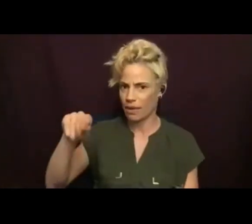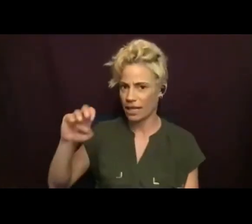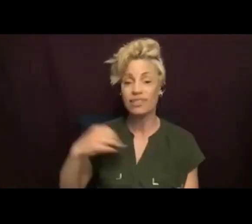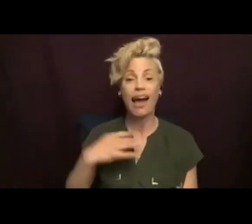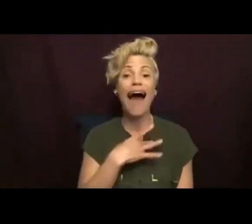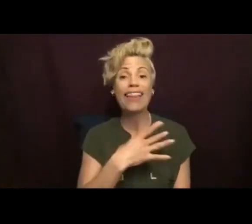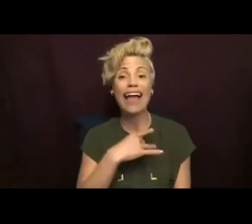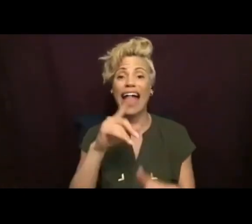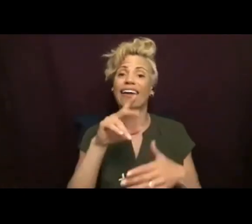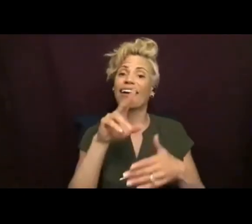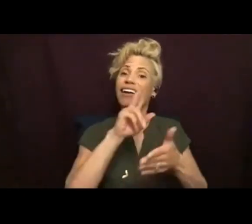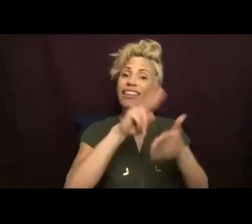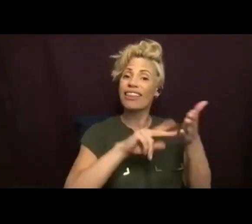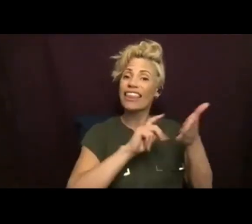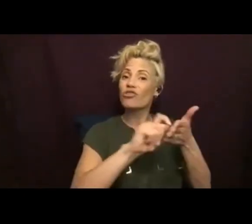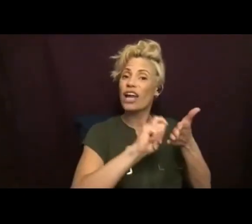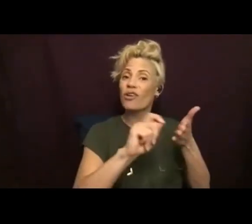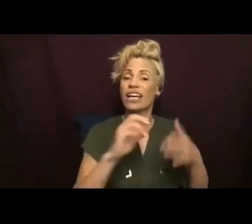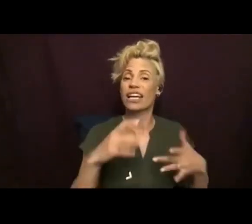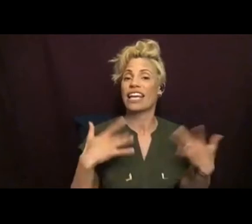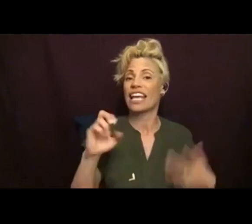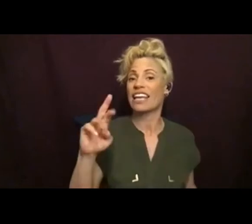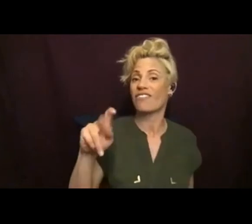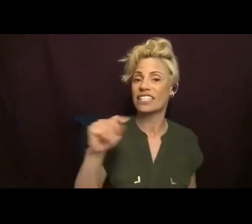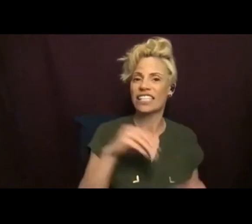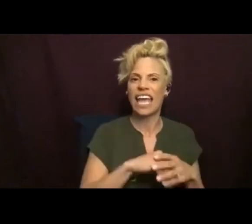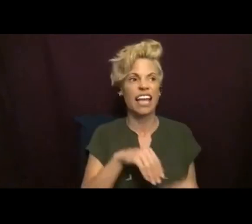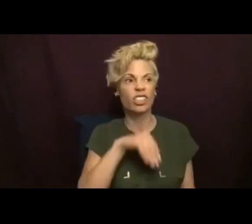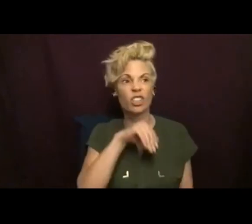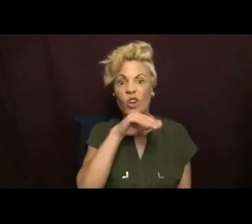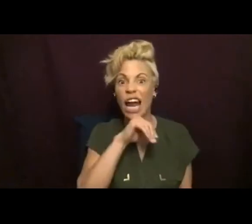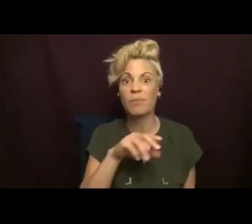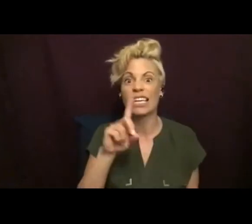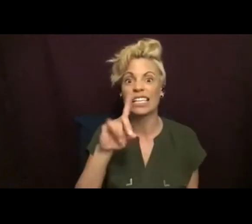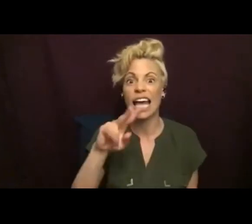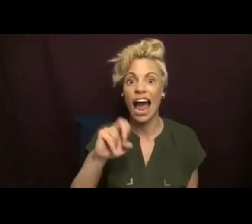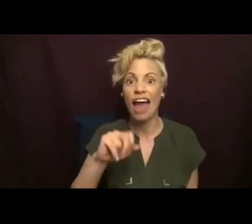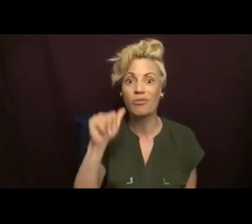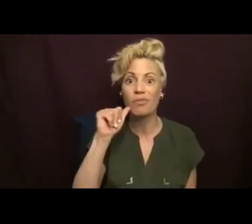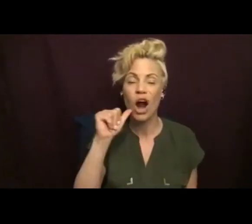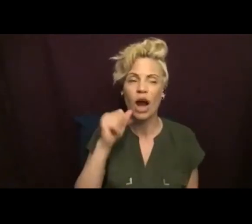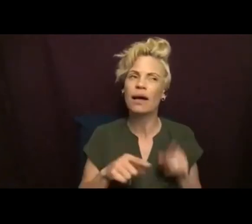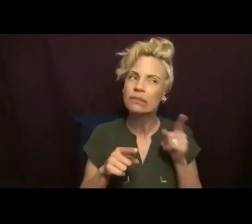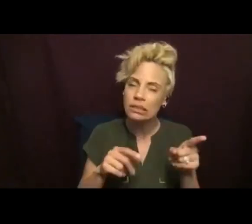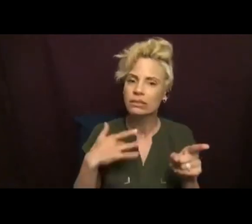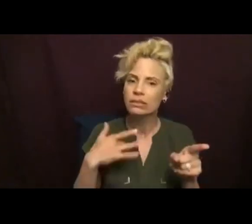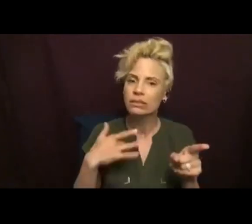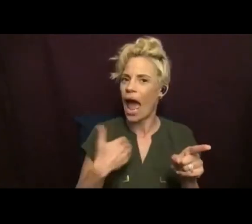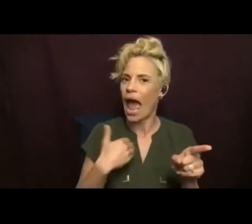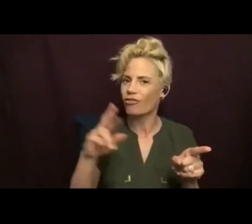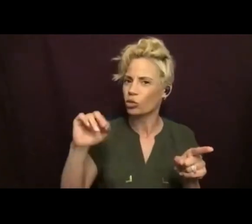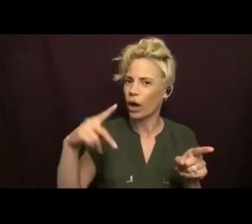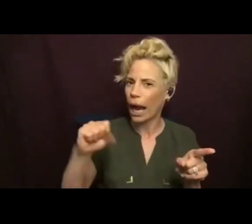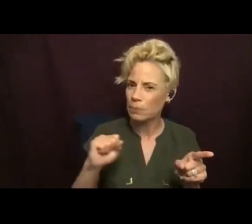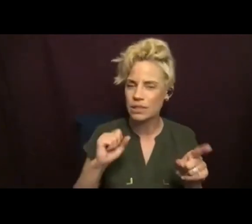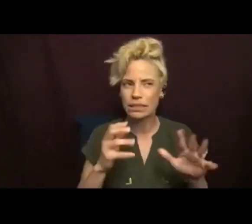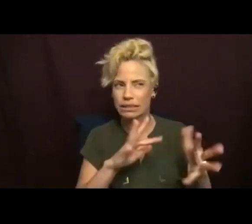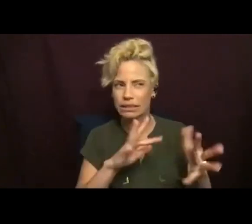but those grimy dive bars don't always have ramps, and those sorts of things. So, this new norm of meeting in spaces